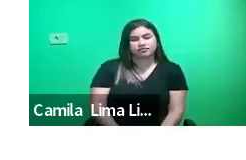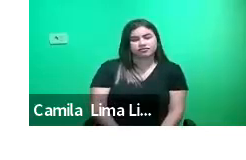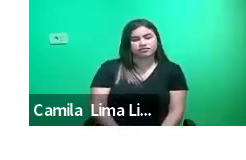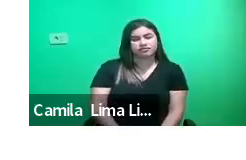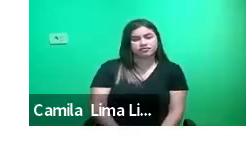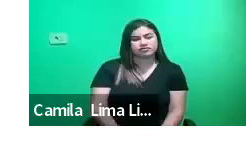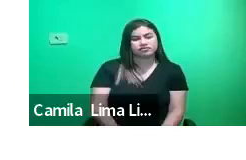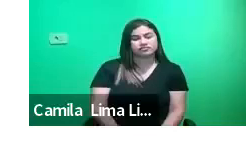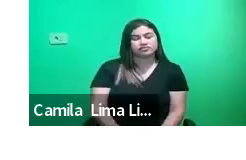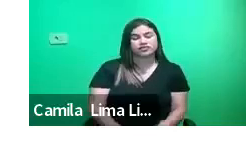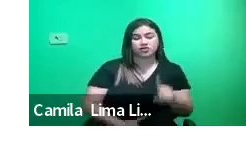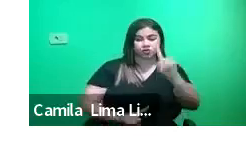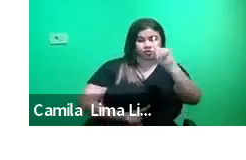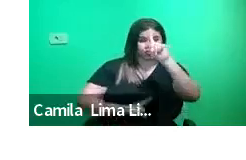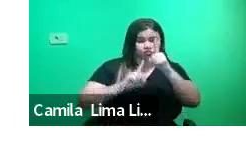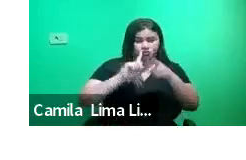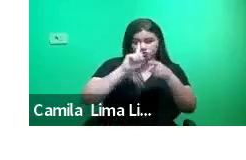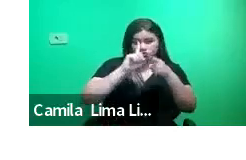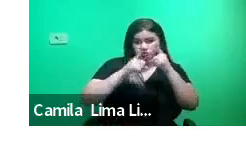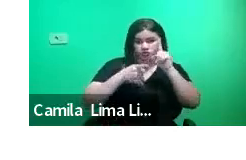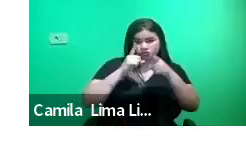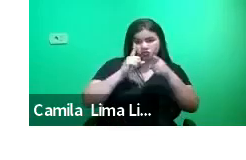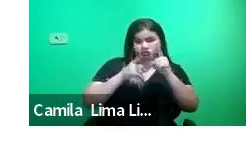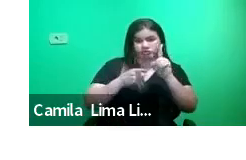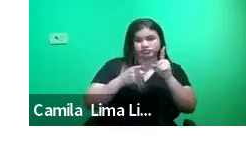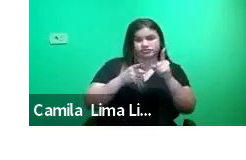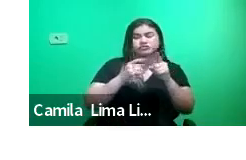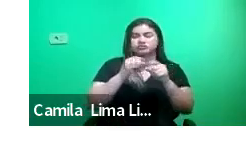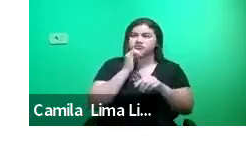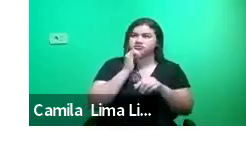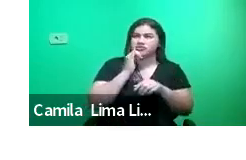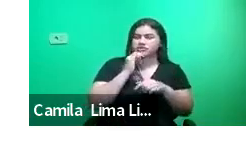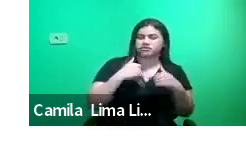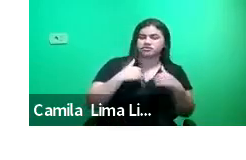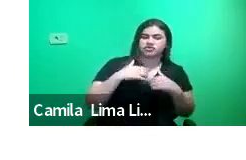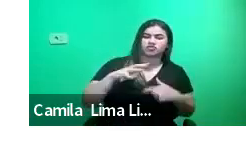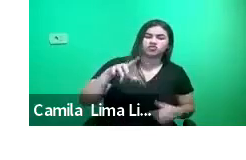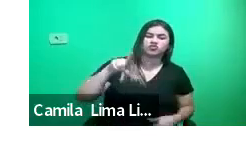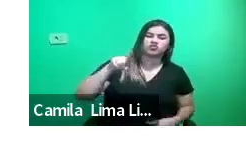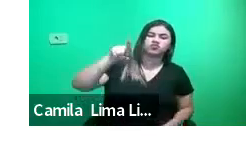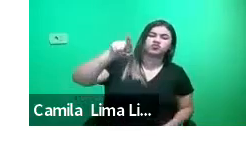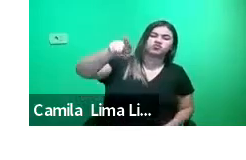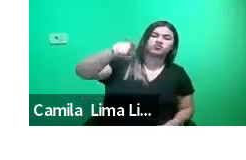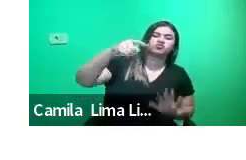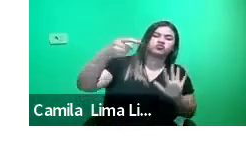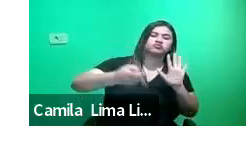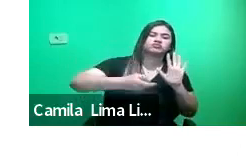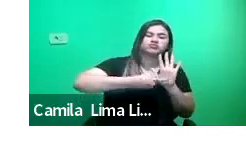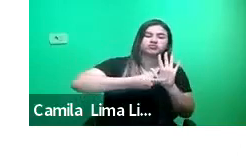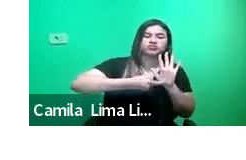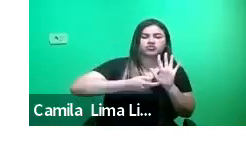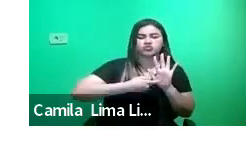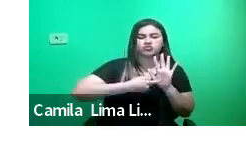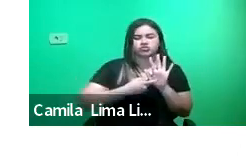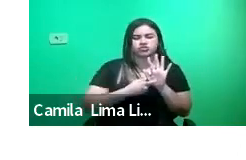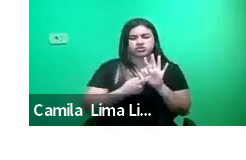Because if Because if the pointing Because if the pointing gesture is is the basic rationale is is the basic russia. Now for is is the basic rationale for this natural history